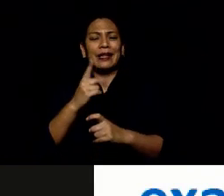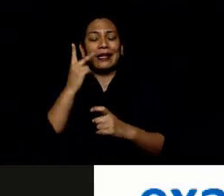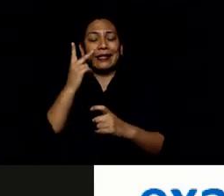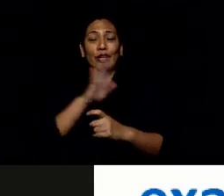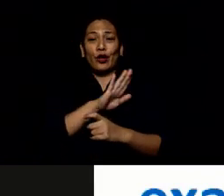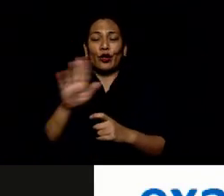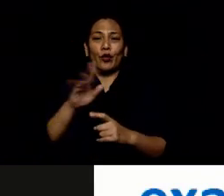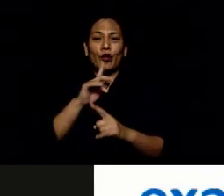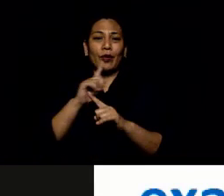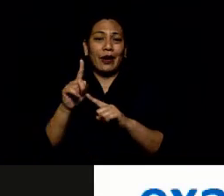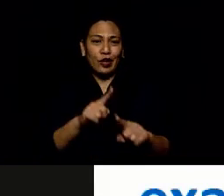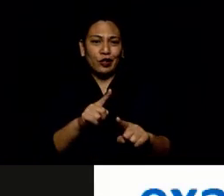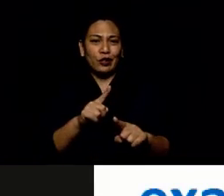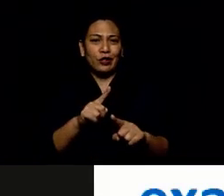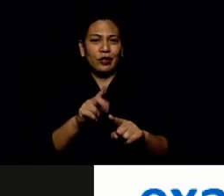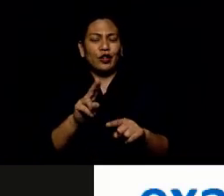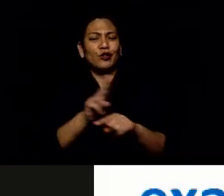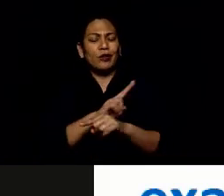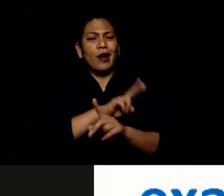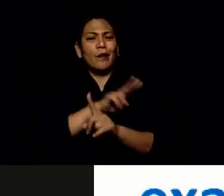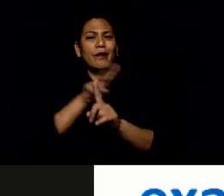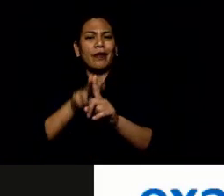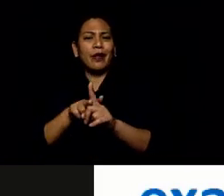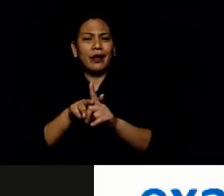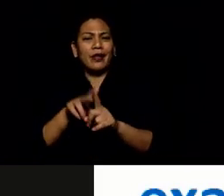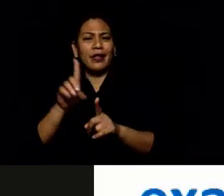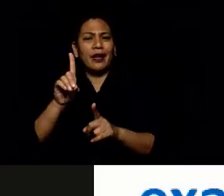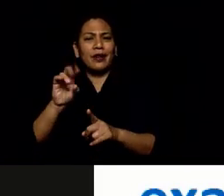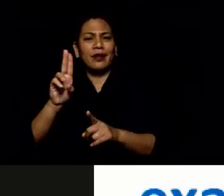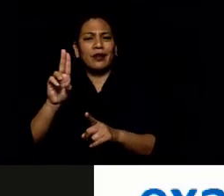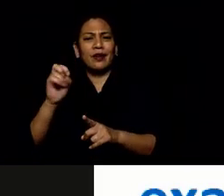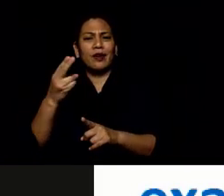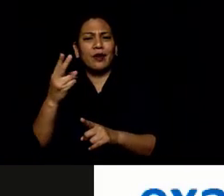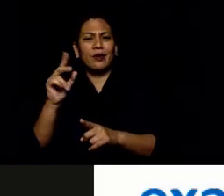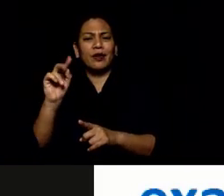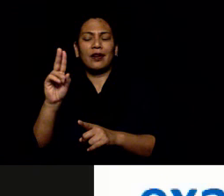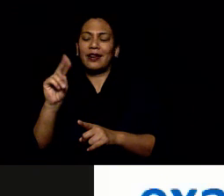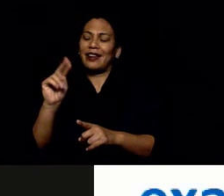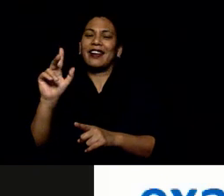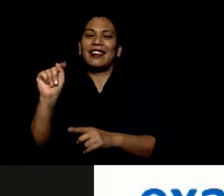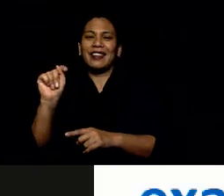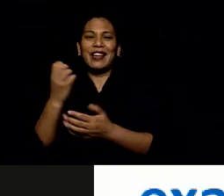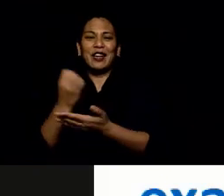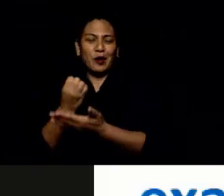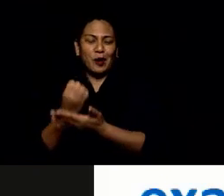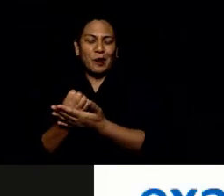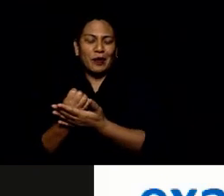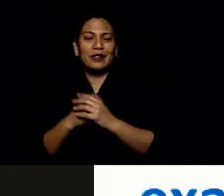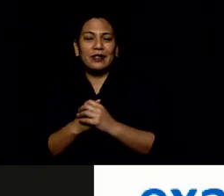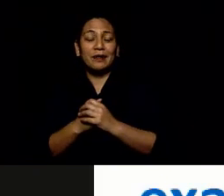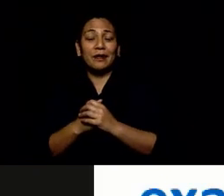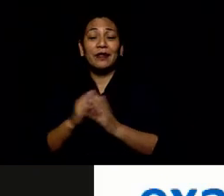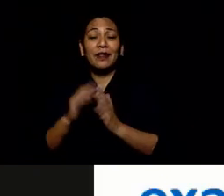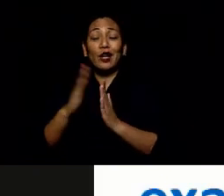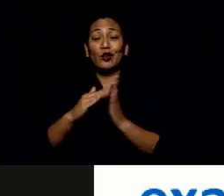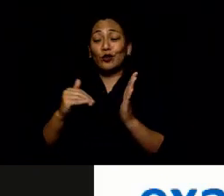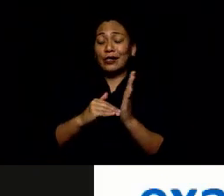bringing in doughnut economics. And the whole focus in new Zealand's wellbeing budget is let's shift